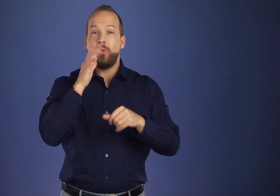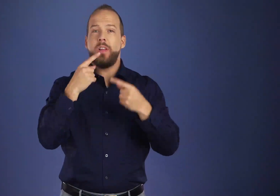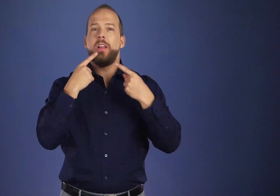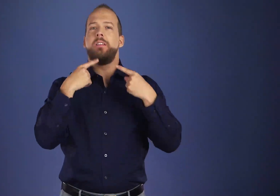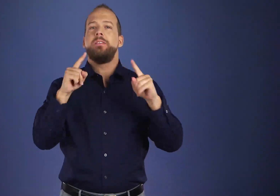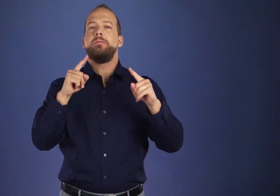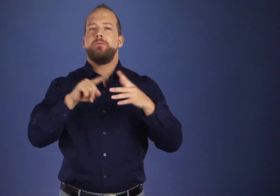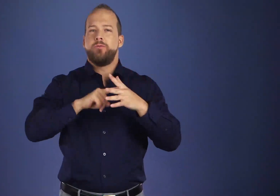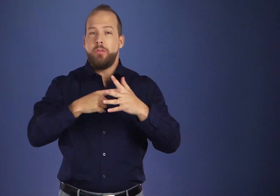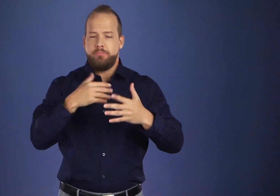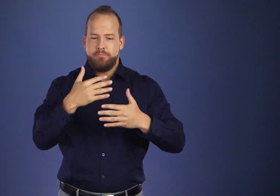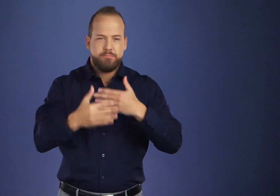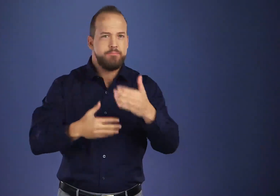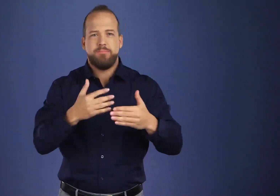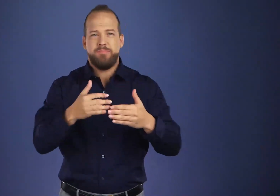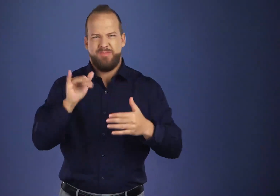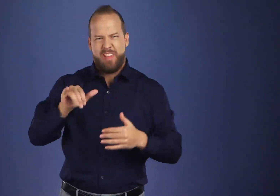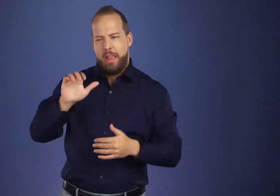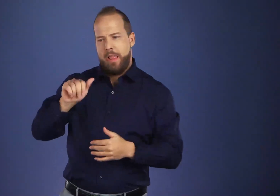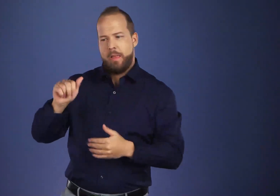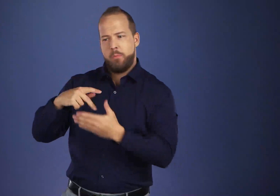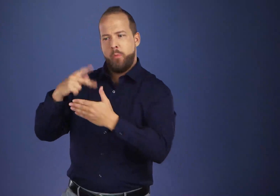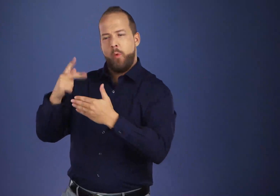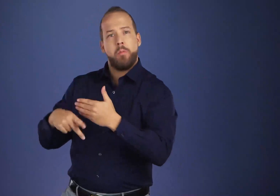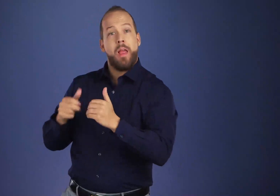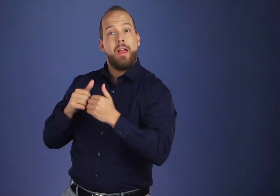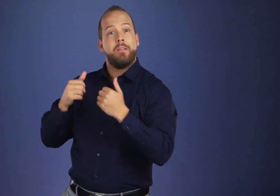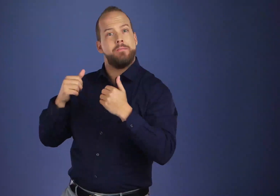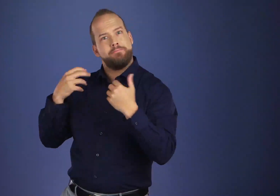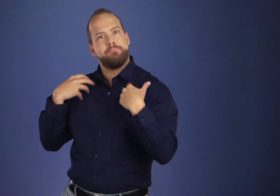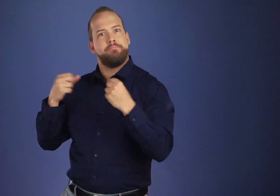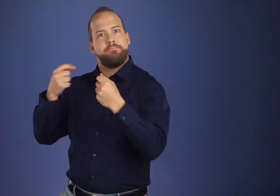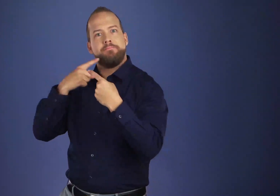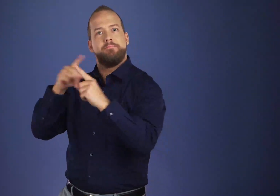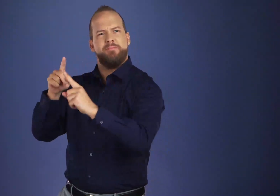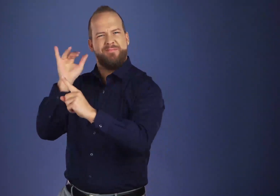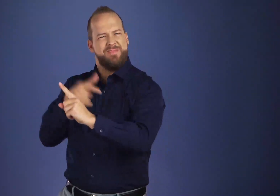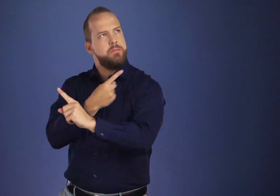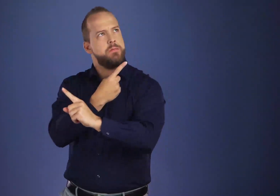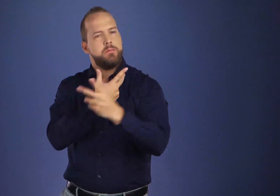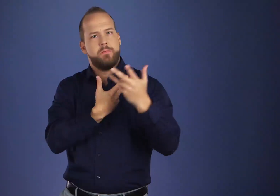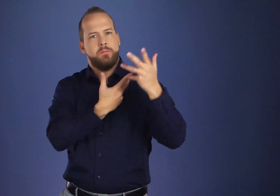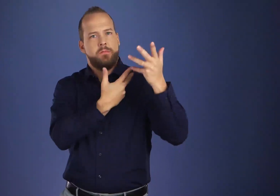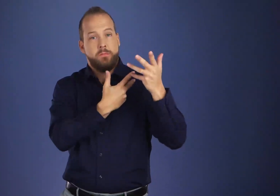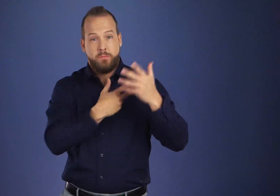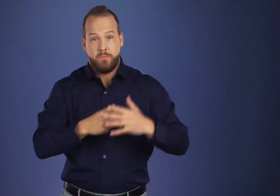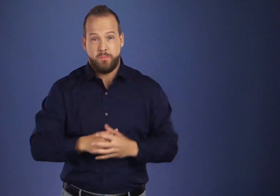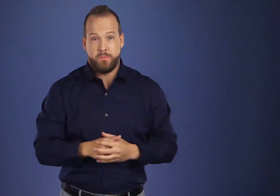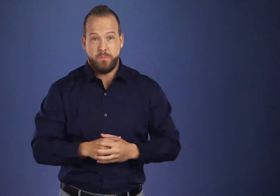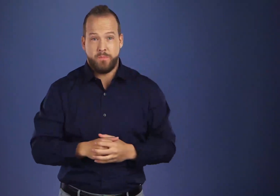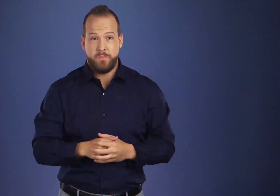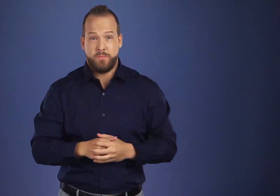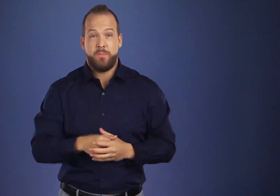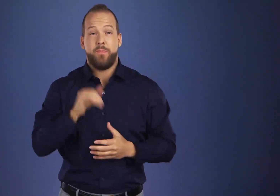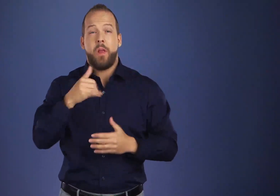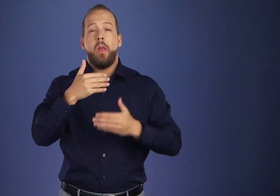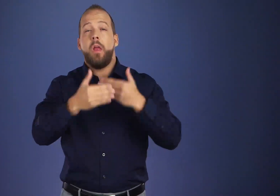In fact, the effectiveness of the whole A.A. program will rest upon how well and earnestly we have tried to come to